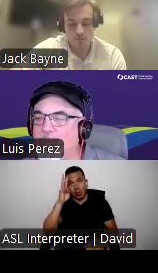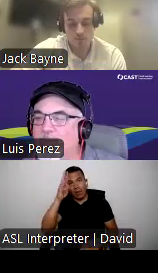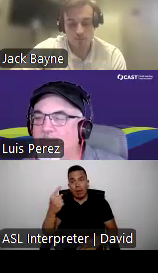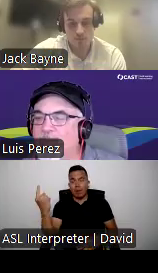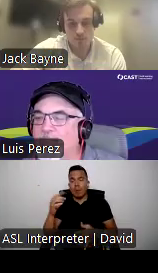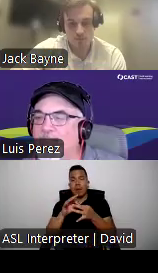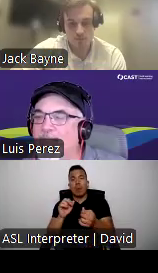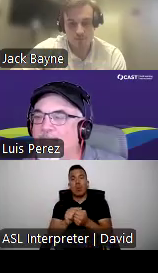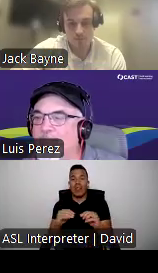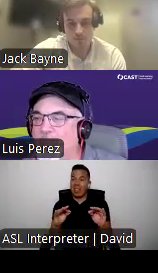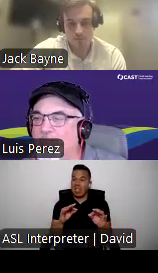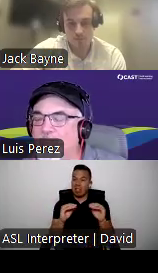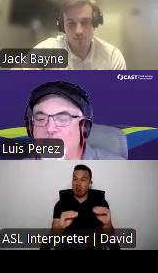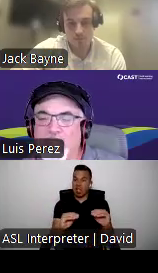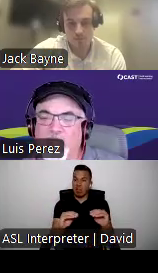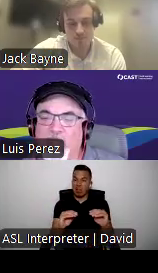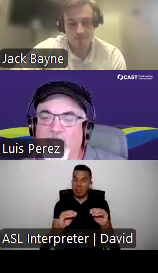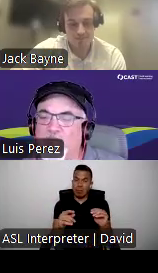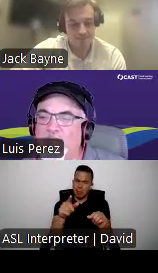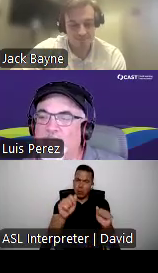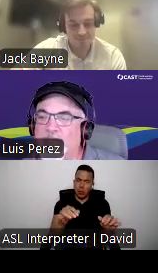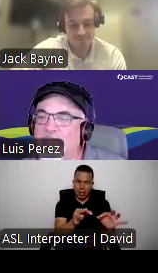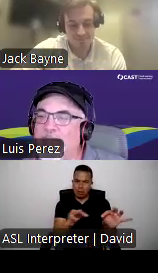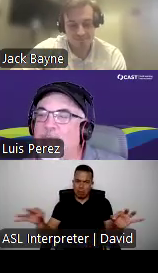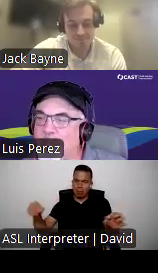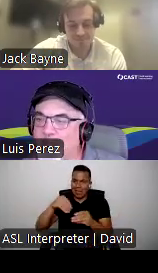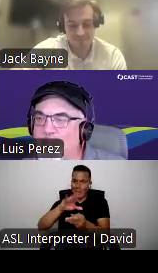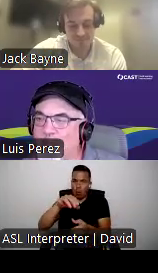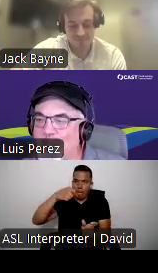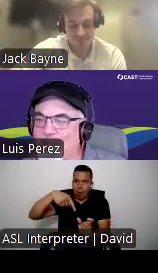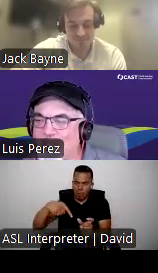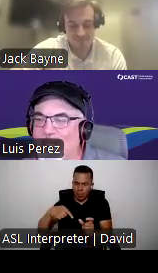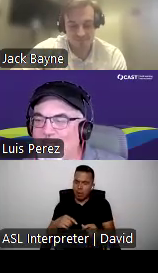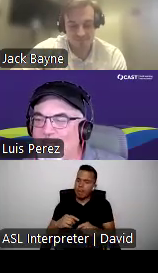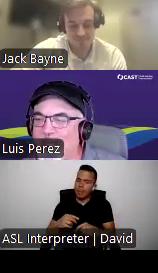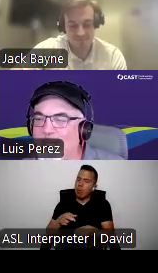instruction, then you could also say as part of the prompt, "Refer to the UDL Guidelines